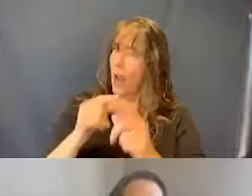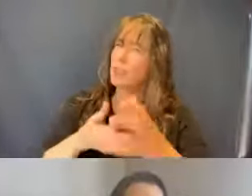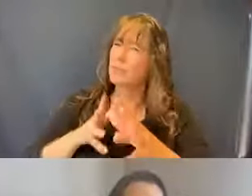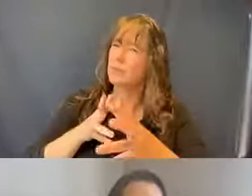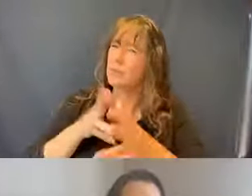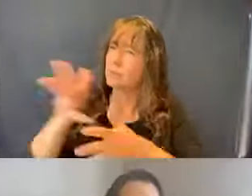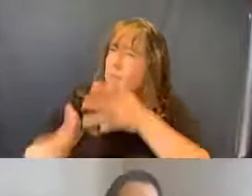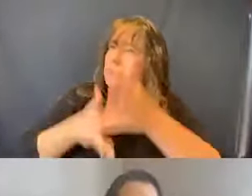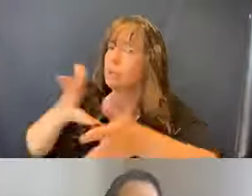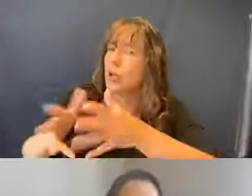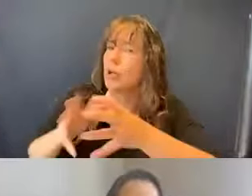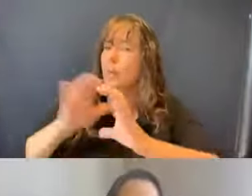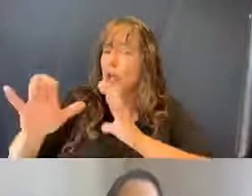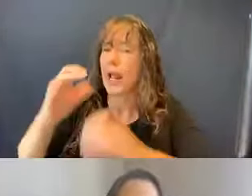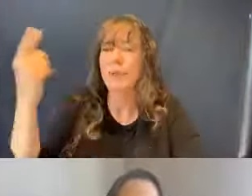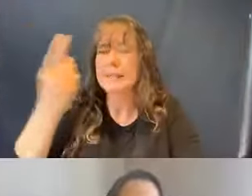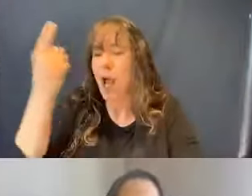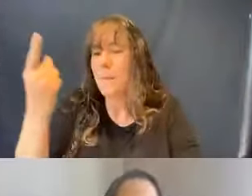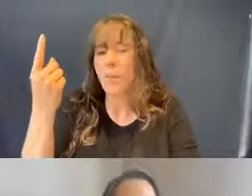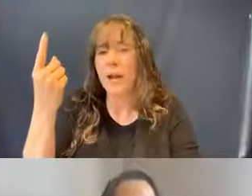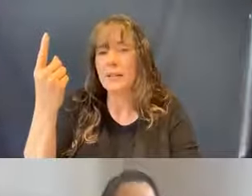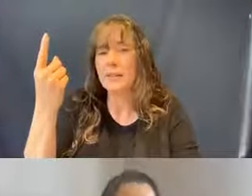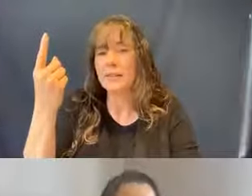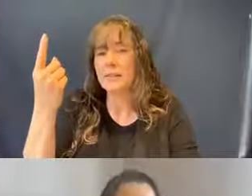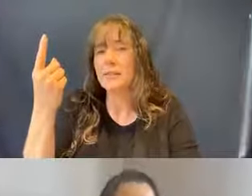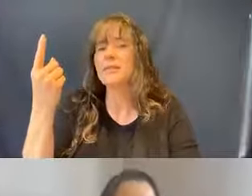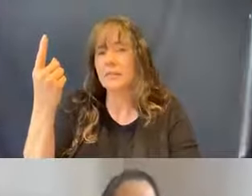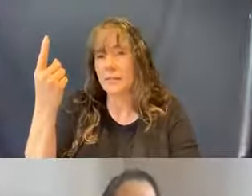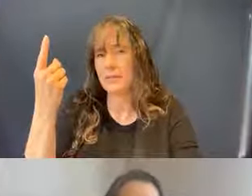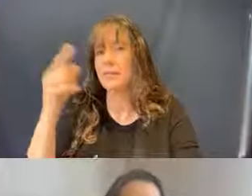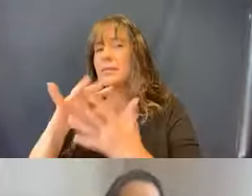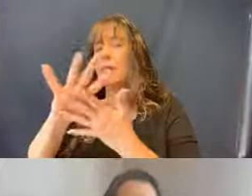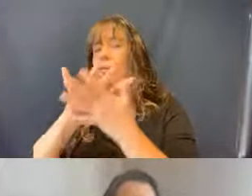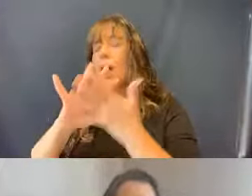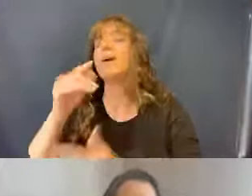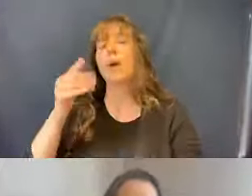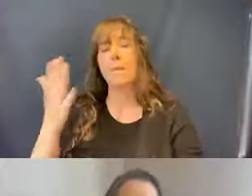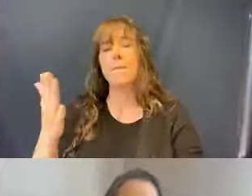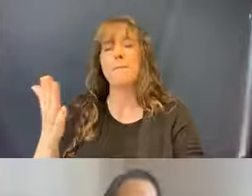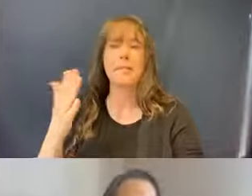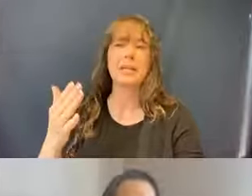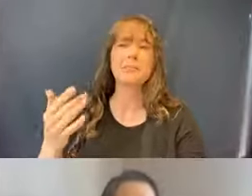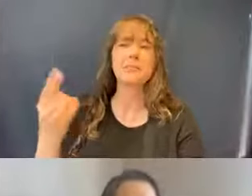who has some hearing challenges, that you might be suspicious that they are not following